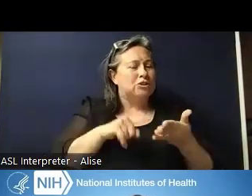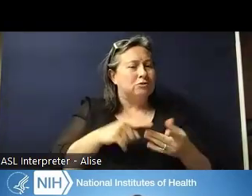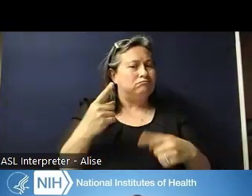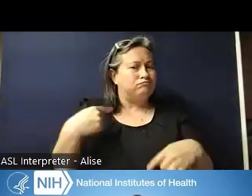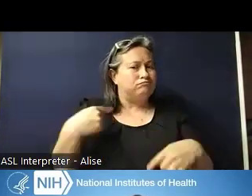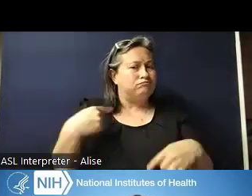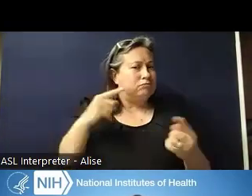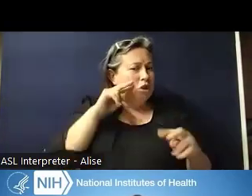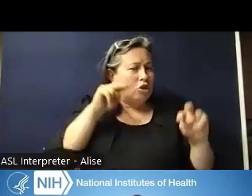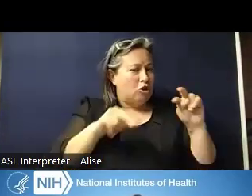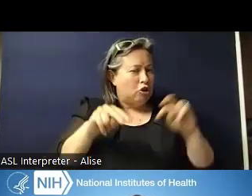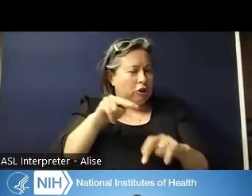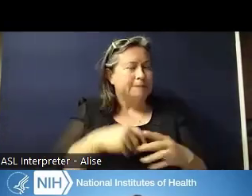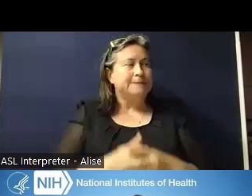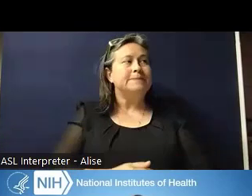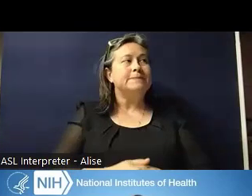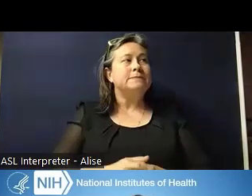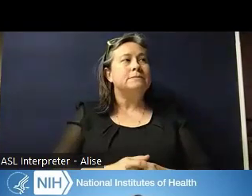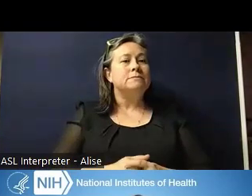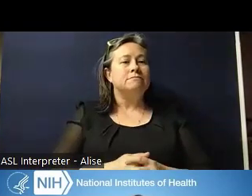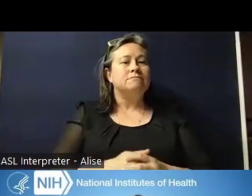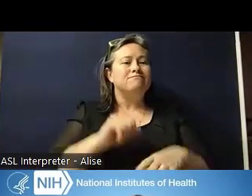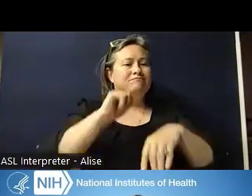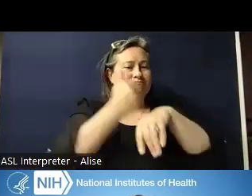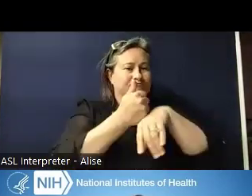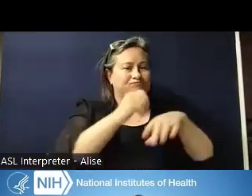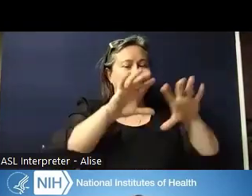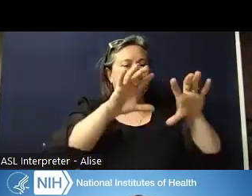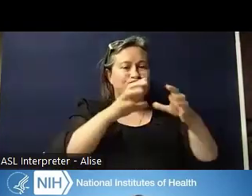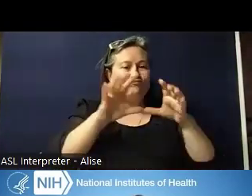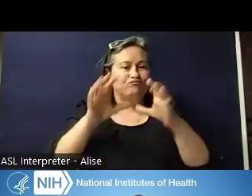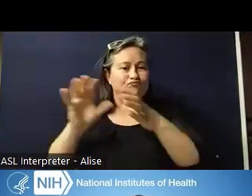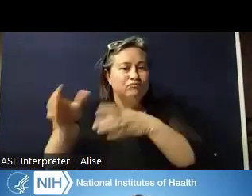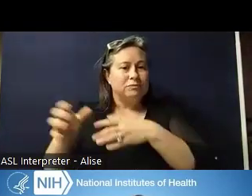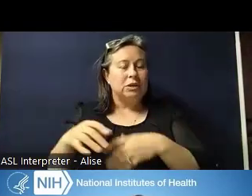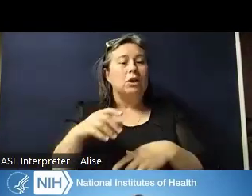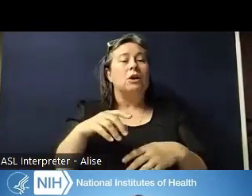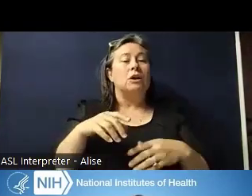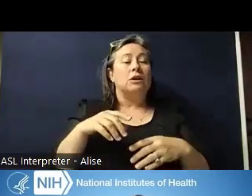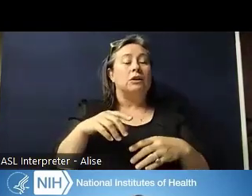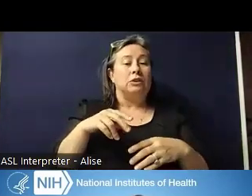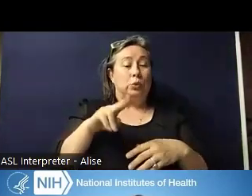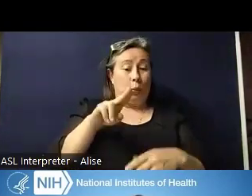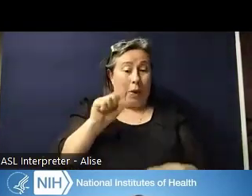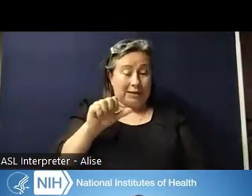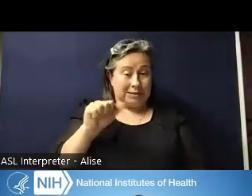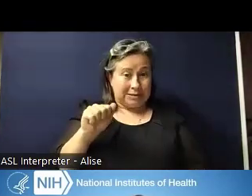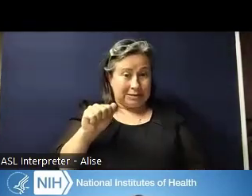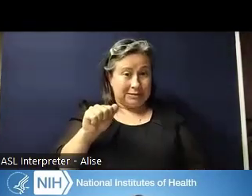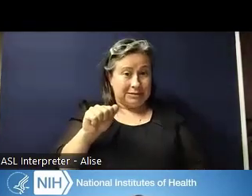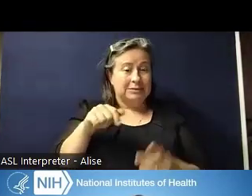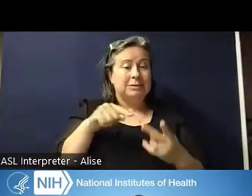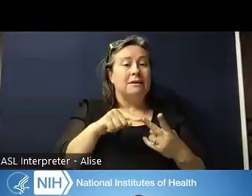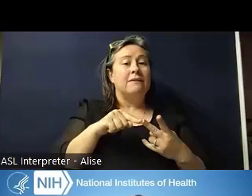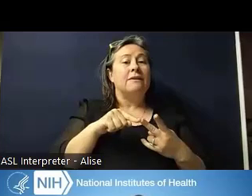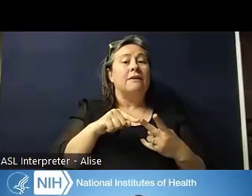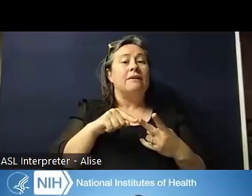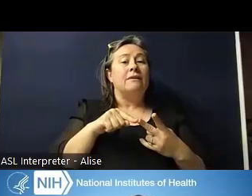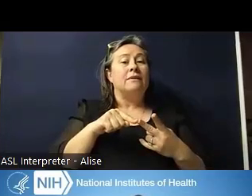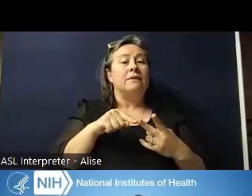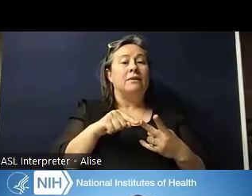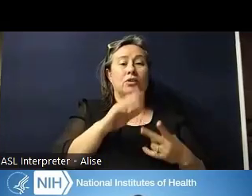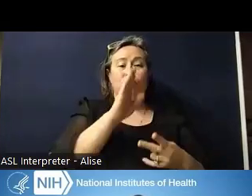And we had broken it out here for direct foreign awards,